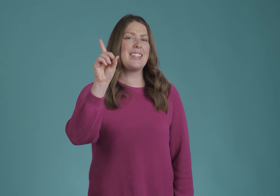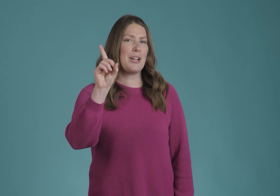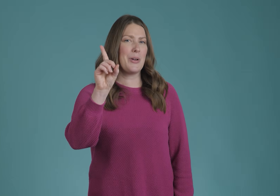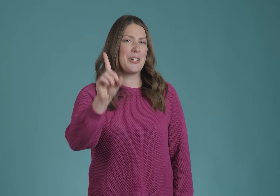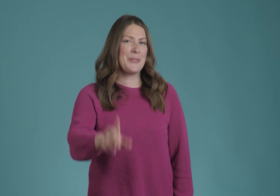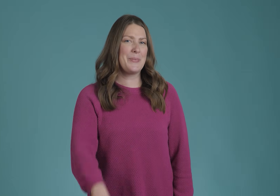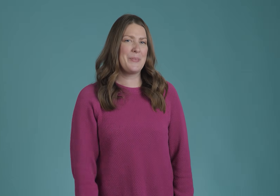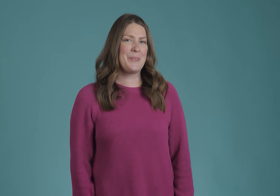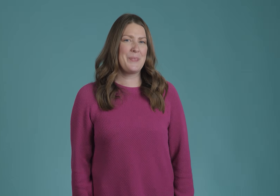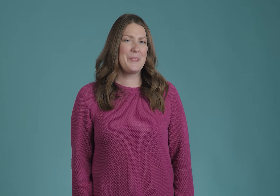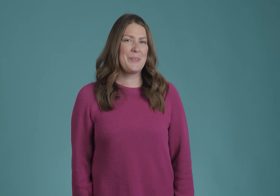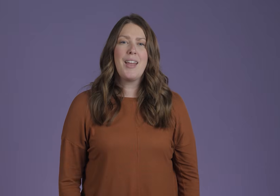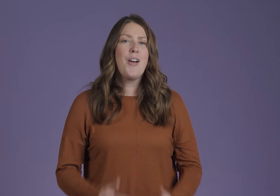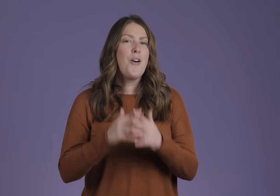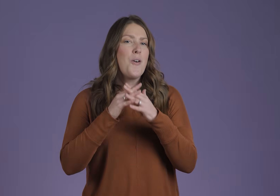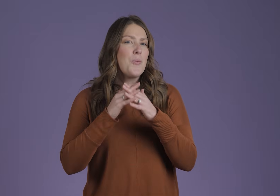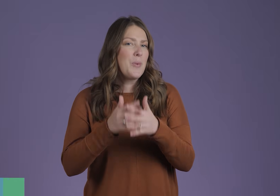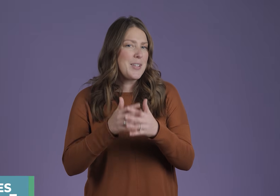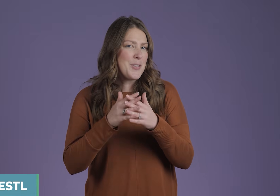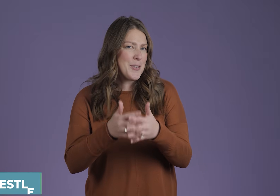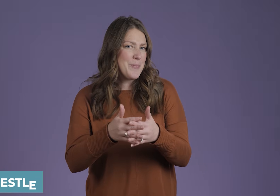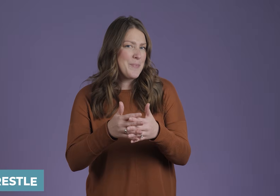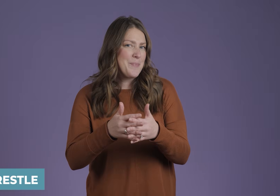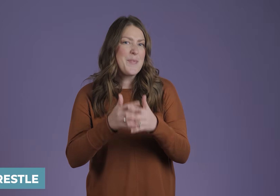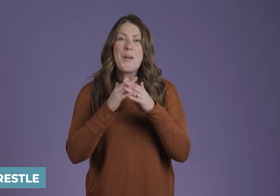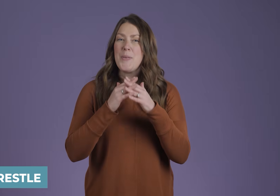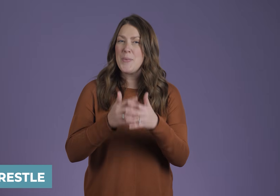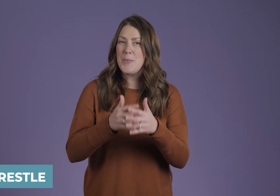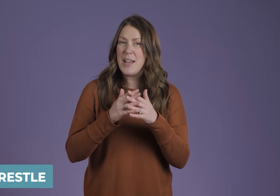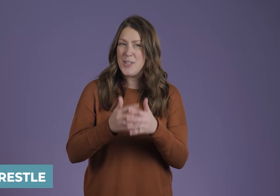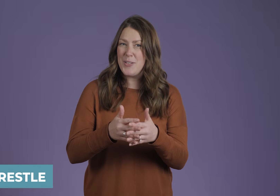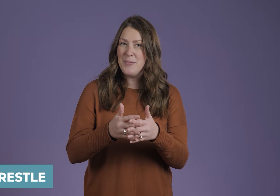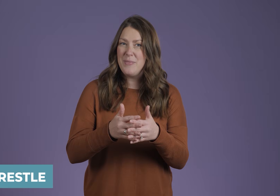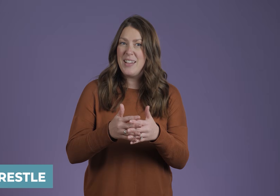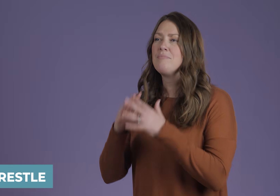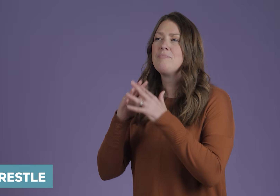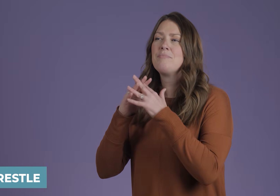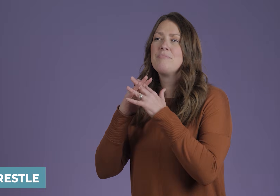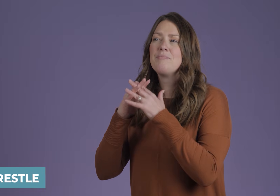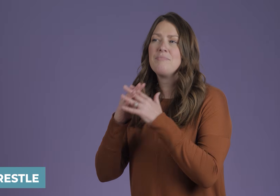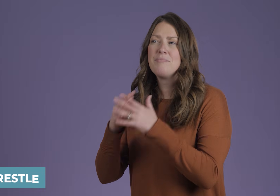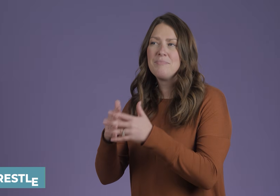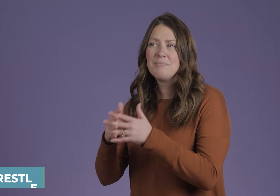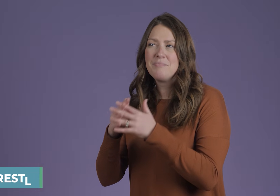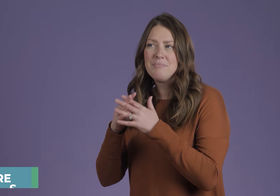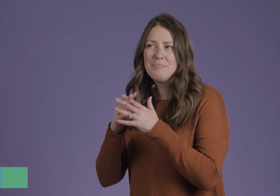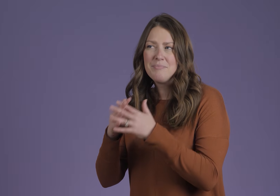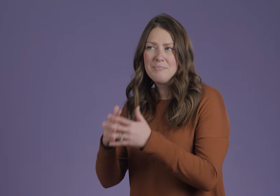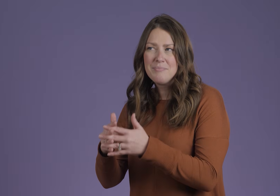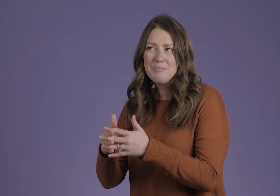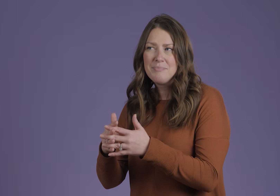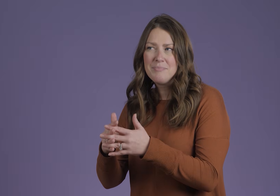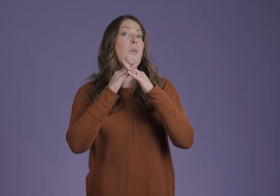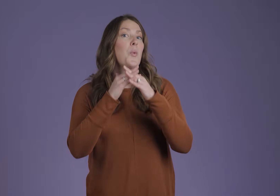Taekwondo. Wrestle. It's like the two people